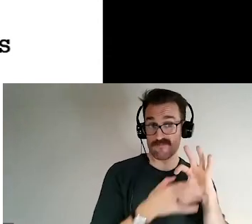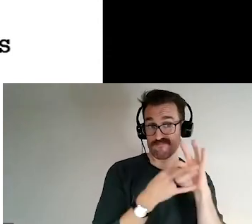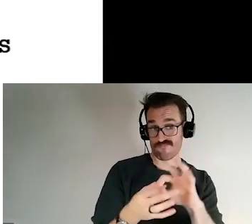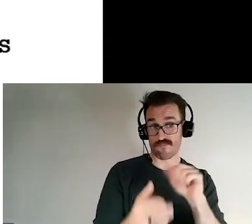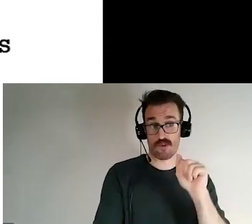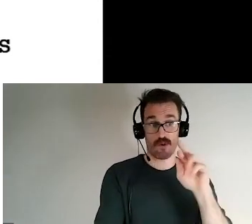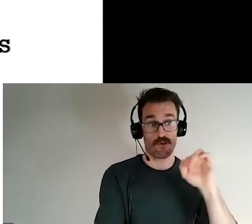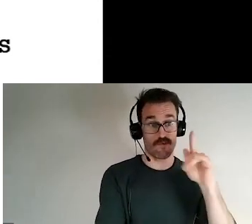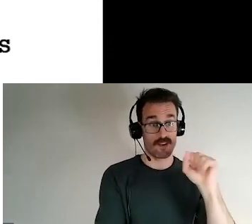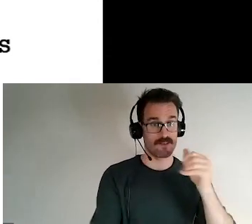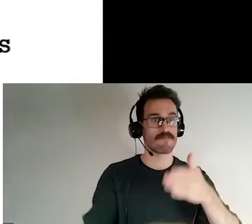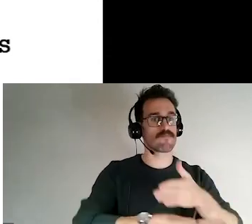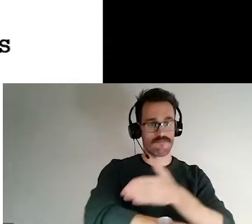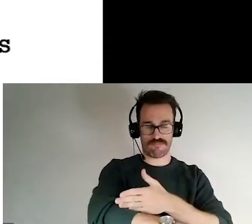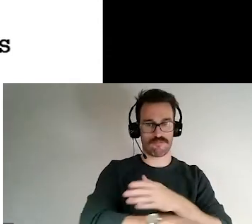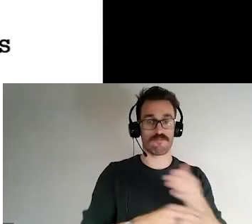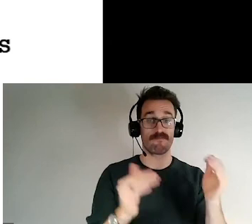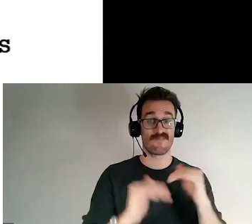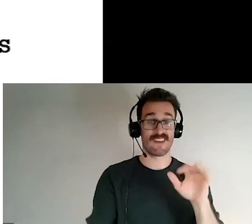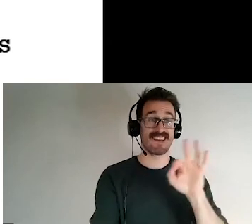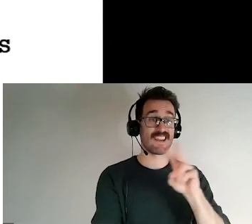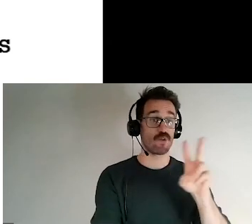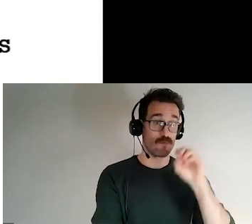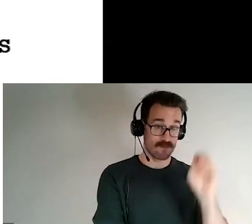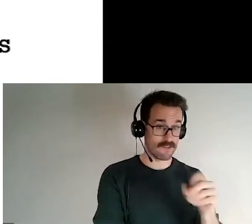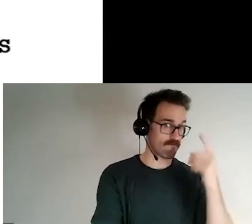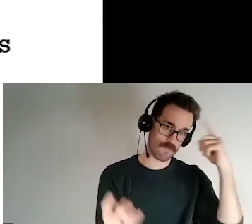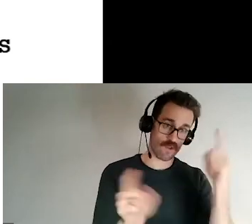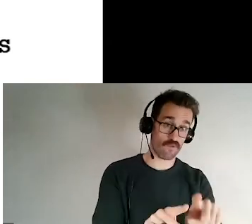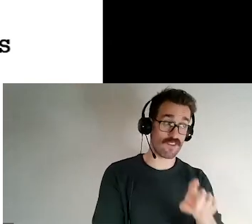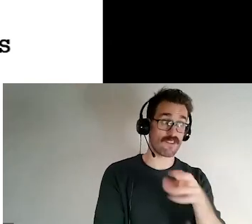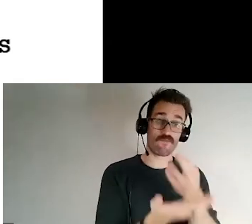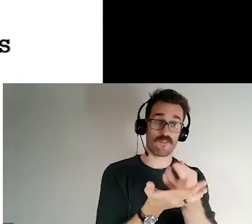92% also agreed that the resource increased their understanding of the barriers experienced